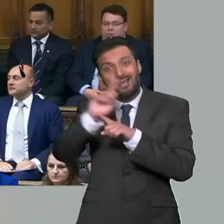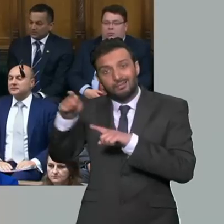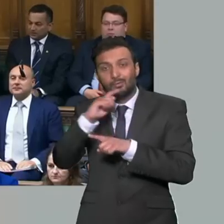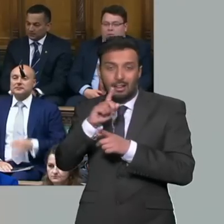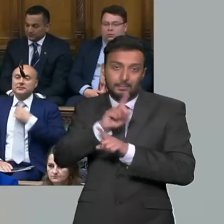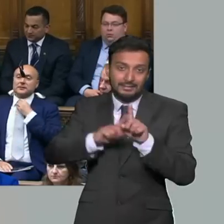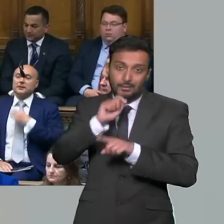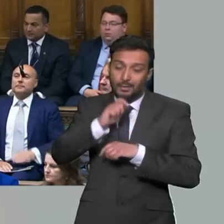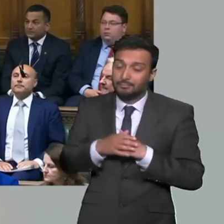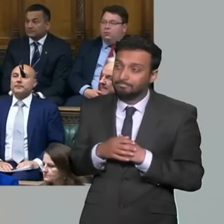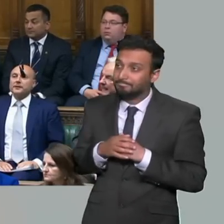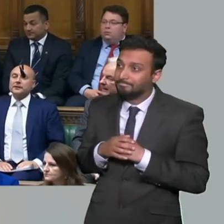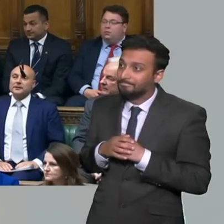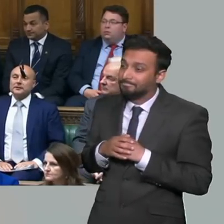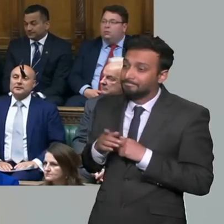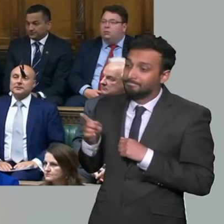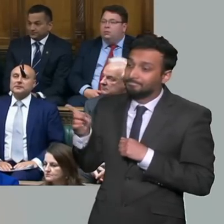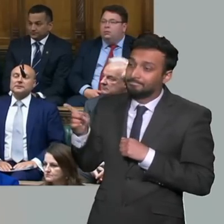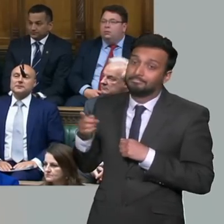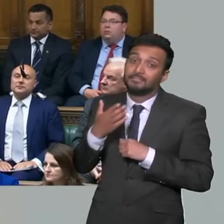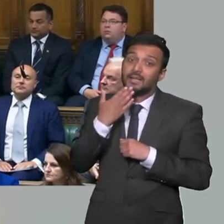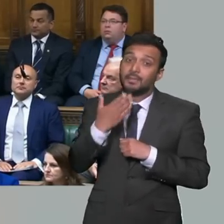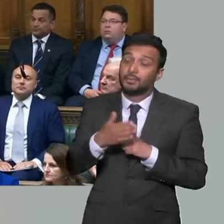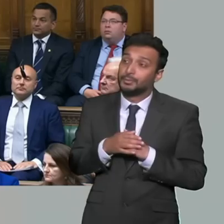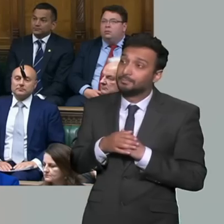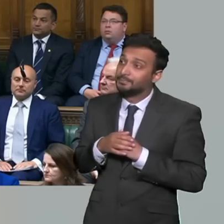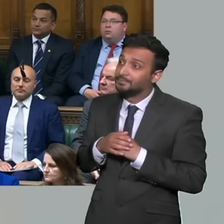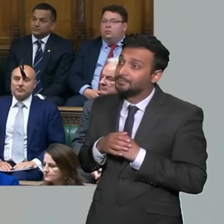Anthony Browne Cambridge is one of the most expensive places